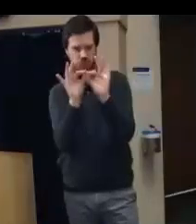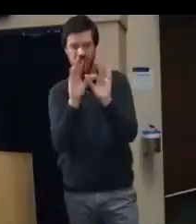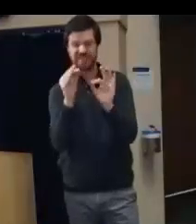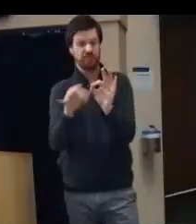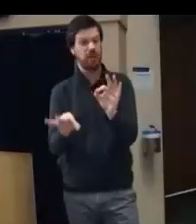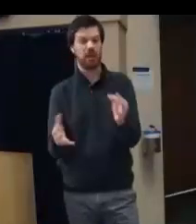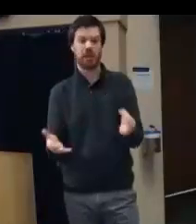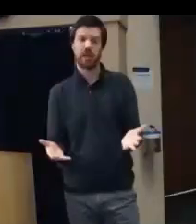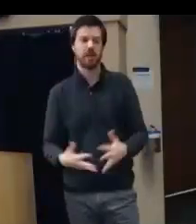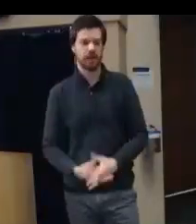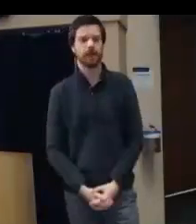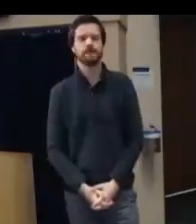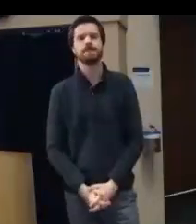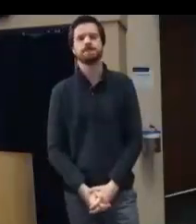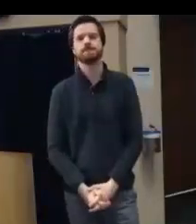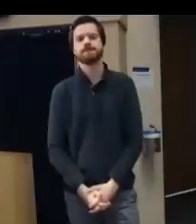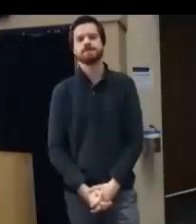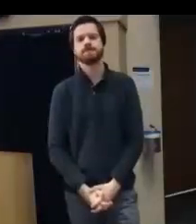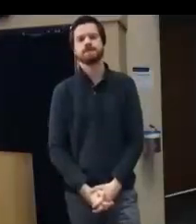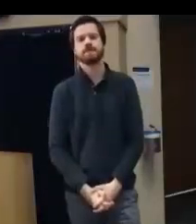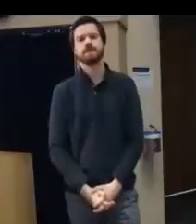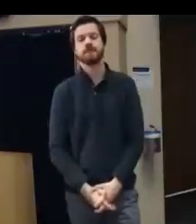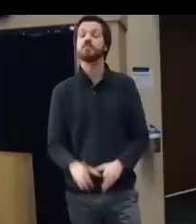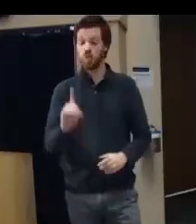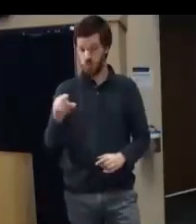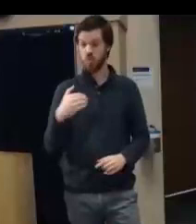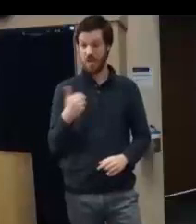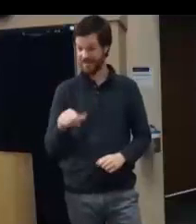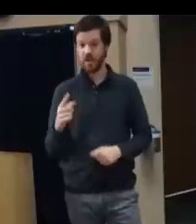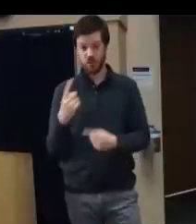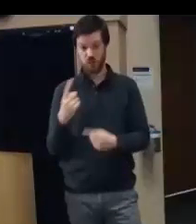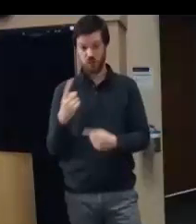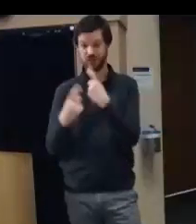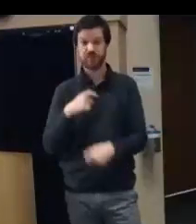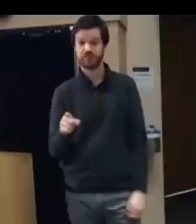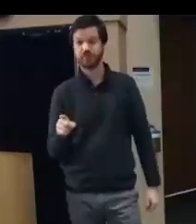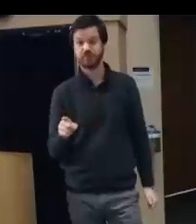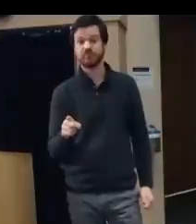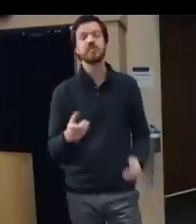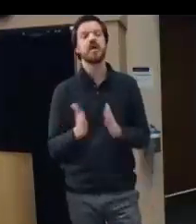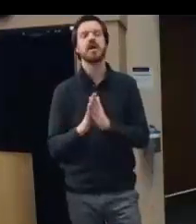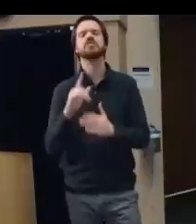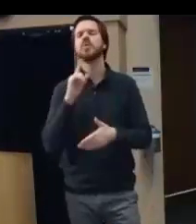would say to implement instead of saying do you have any questions or concerns ask what are your